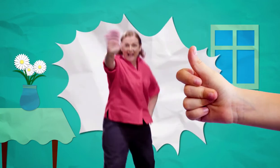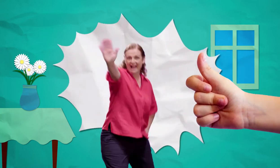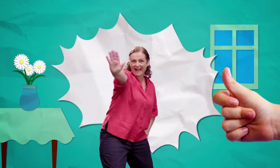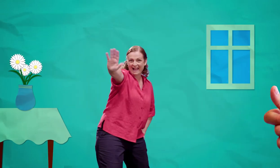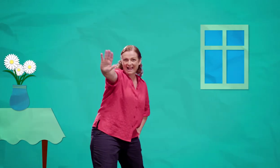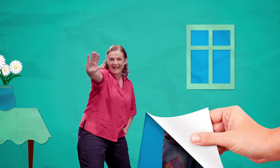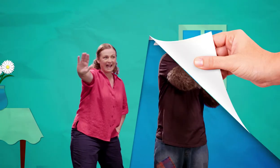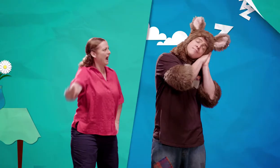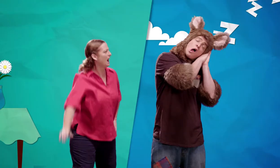Hello!